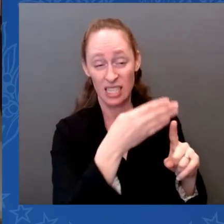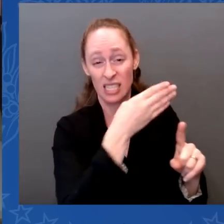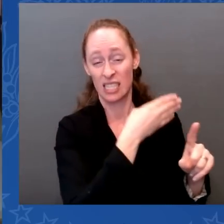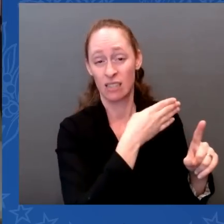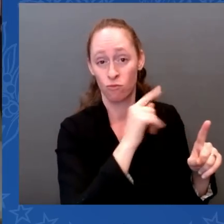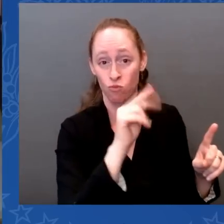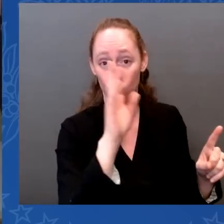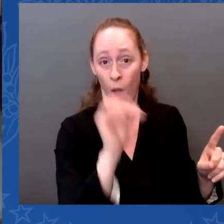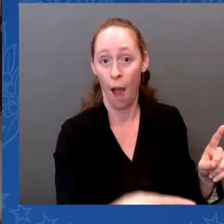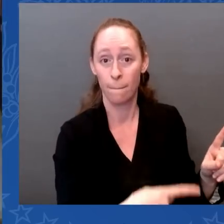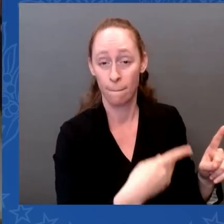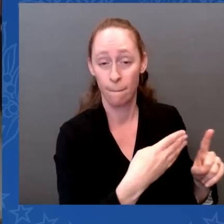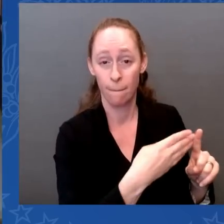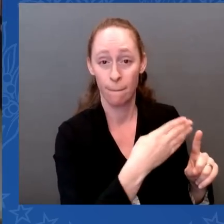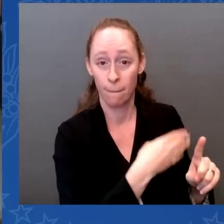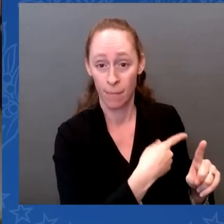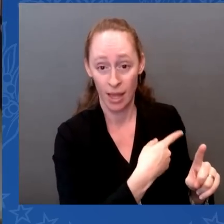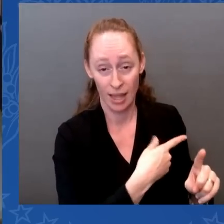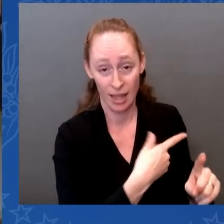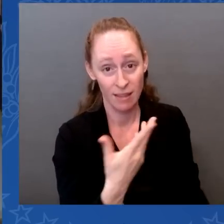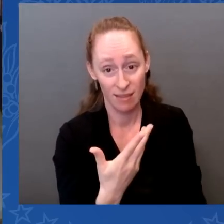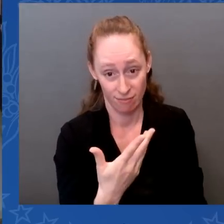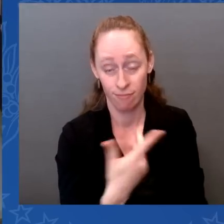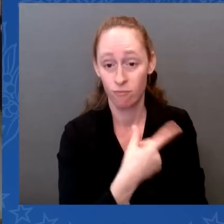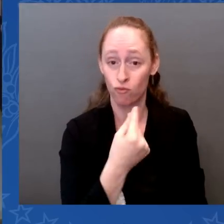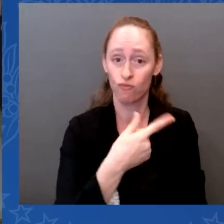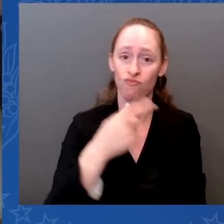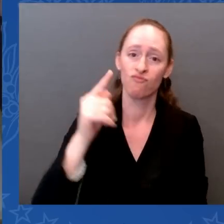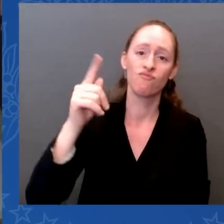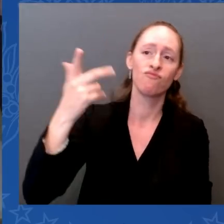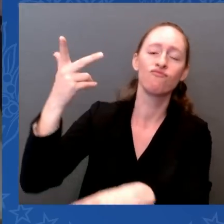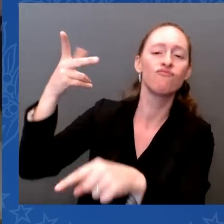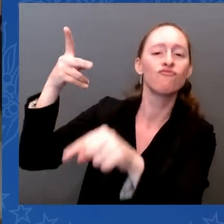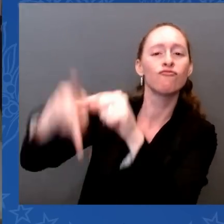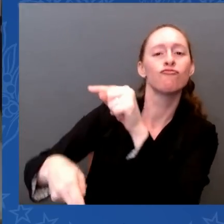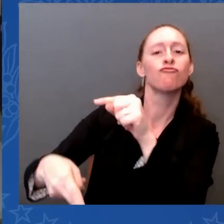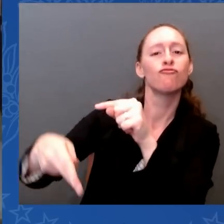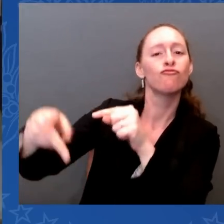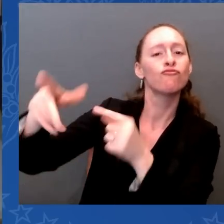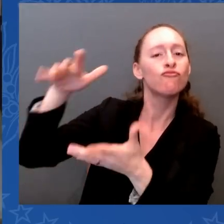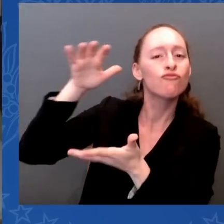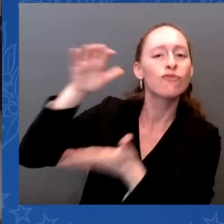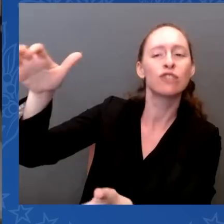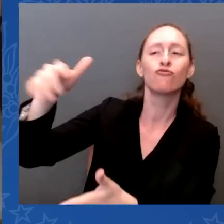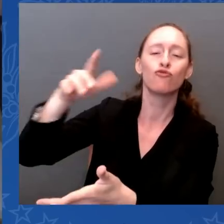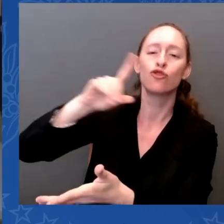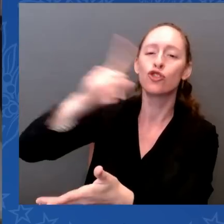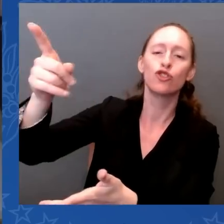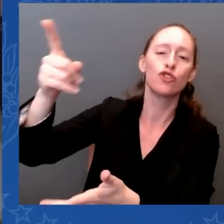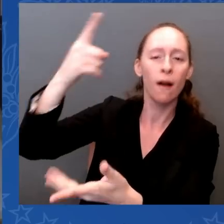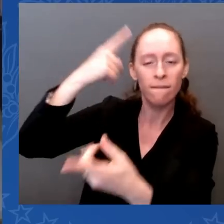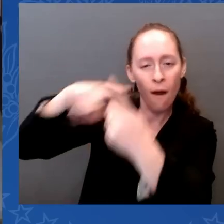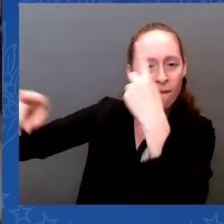the wealthiest Americans, the biggest corporations that -- not a penny of which was paid for and massively increased the federal debt.